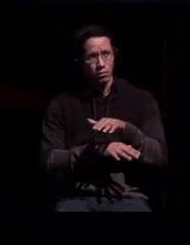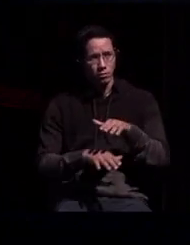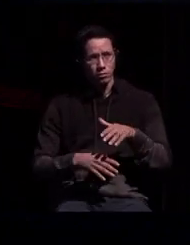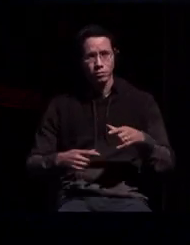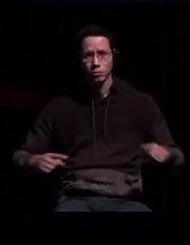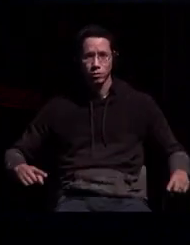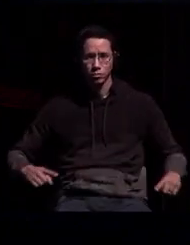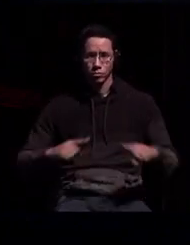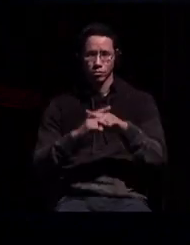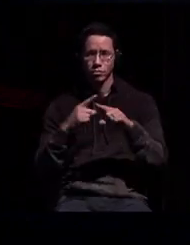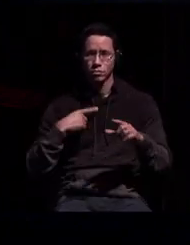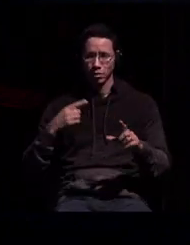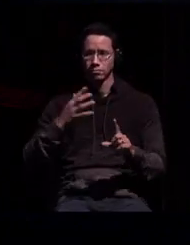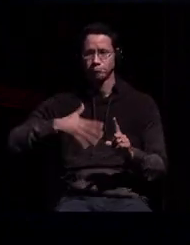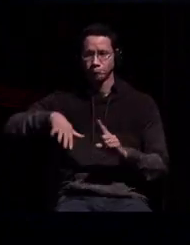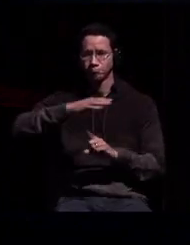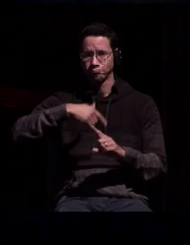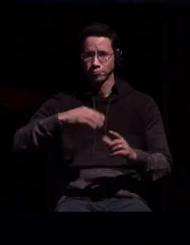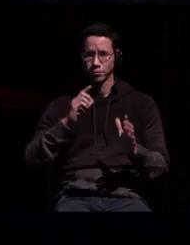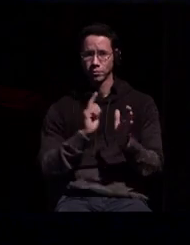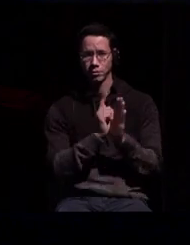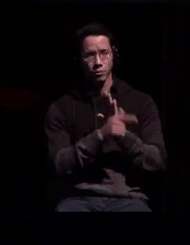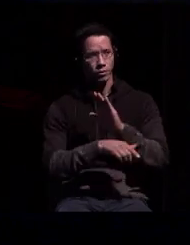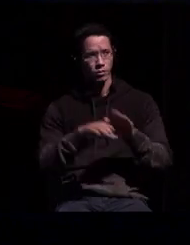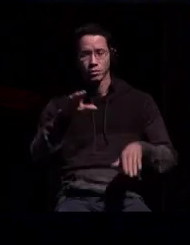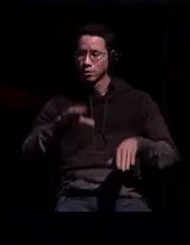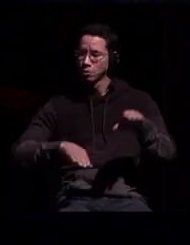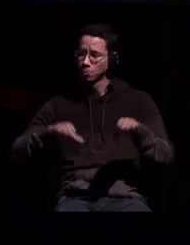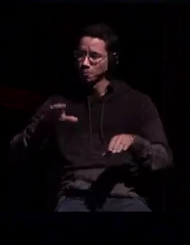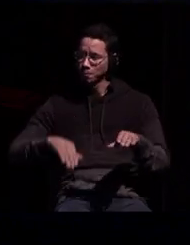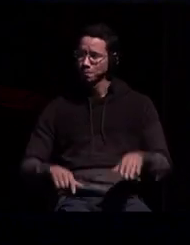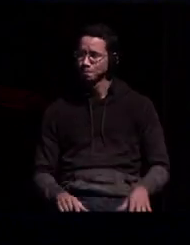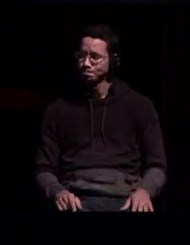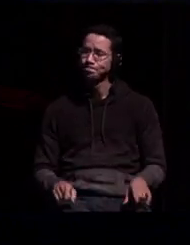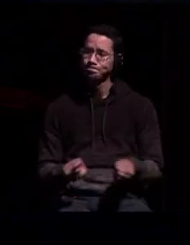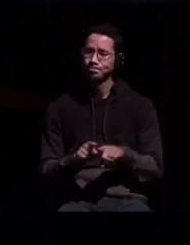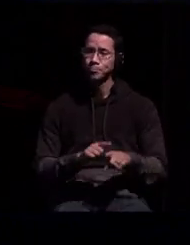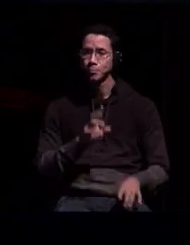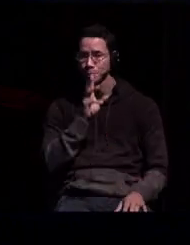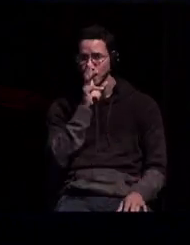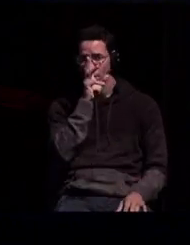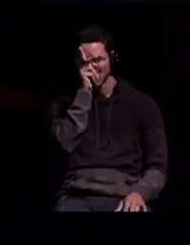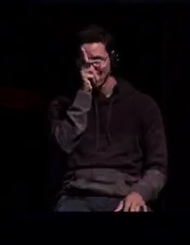I dare say that we still need to know